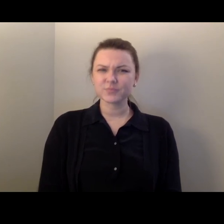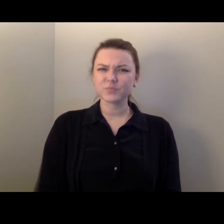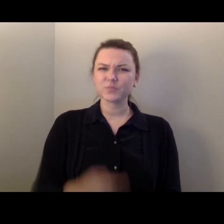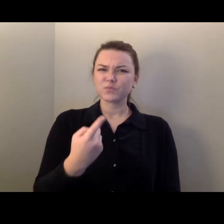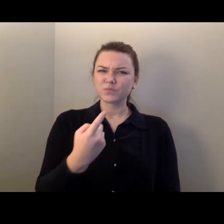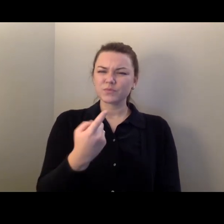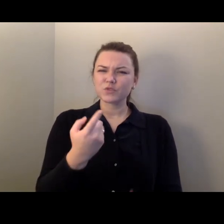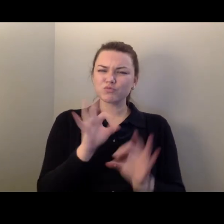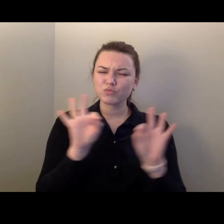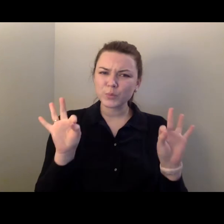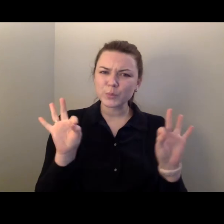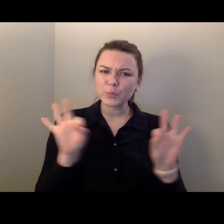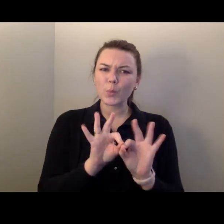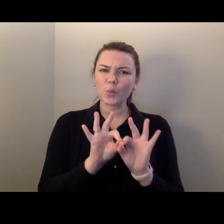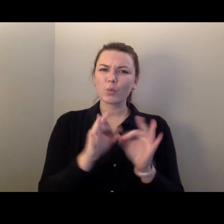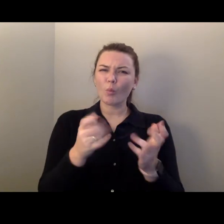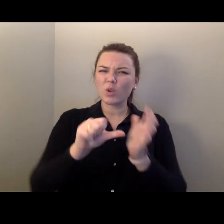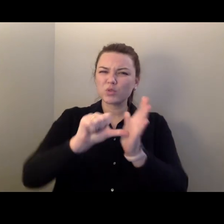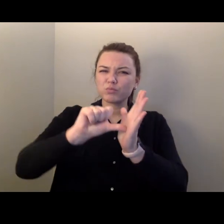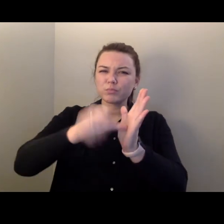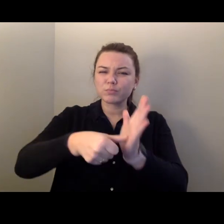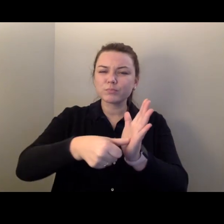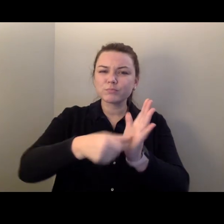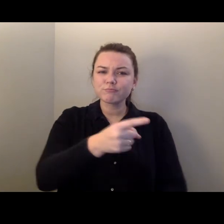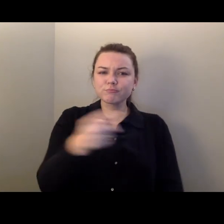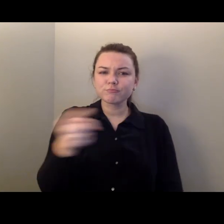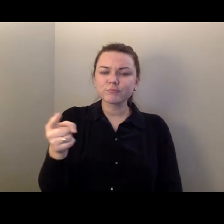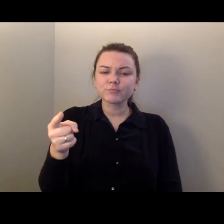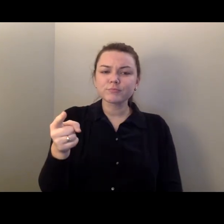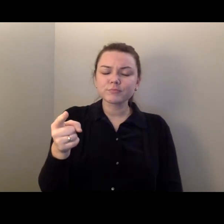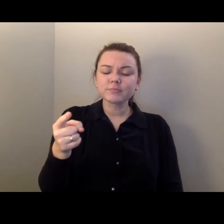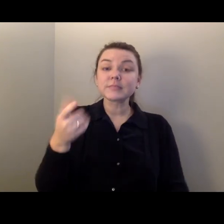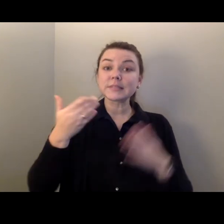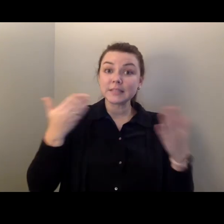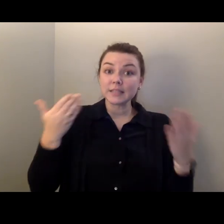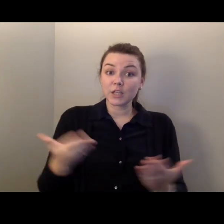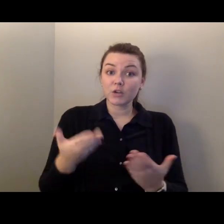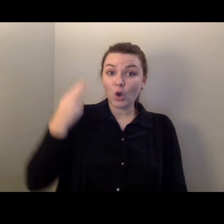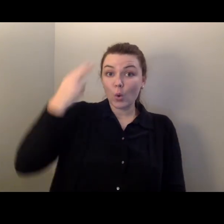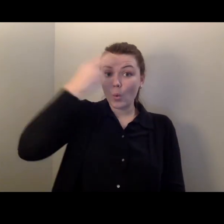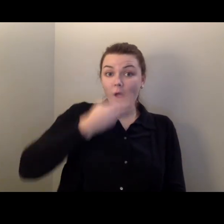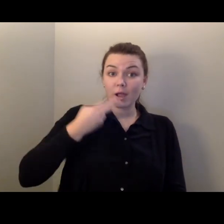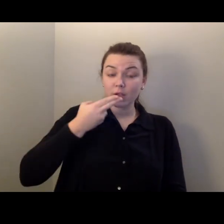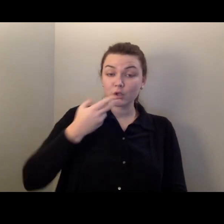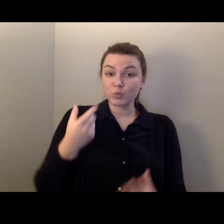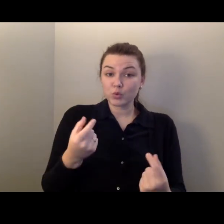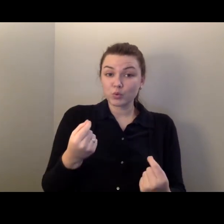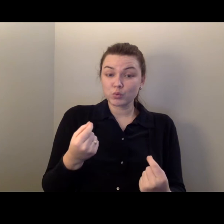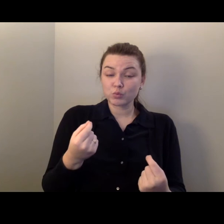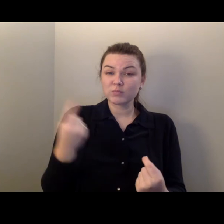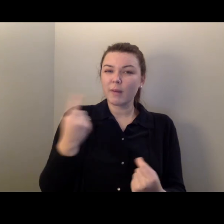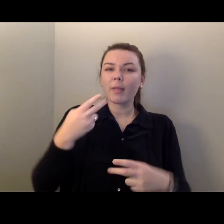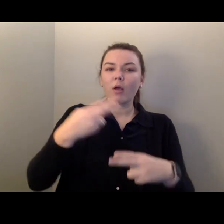was this practice that we do here in Hawaii, and it's called Mālama ʻAina. And I want you to-